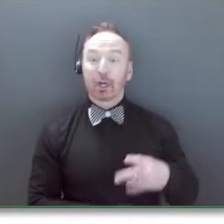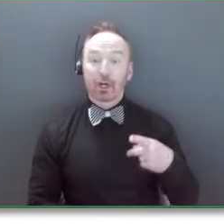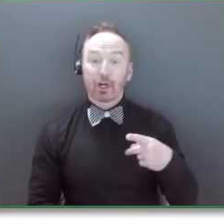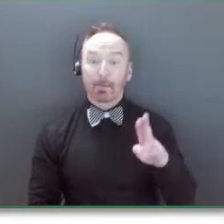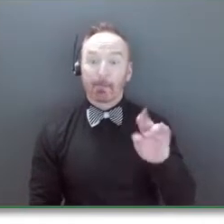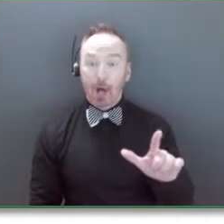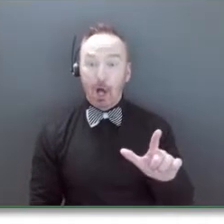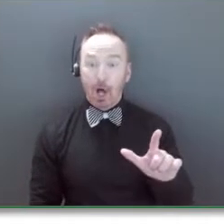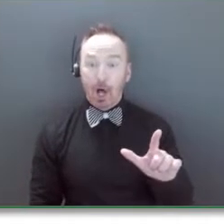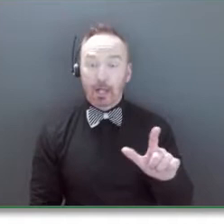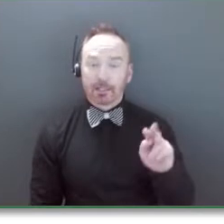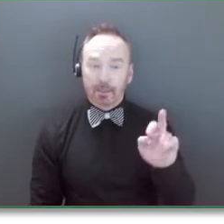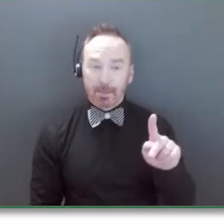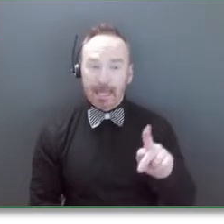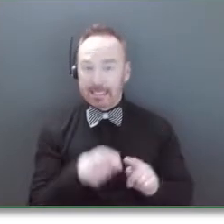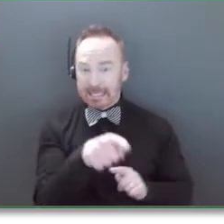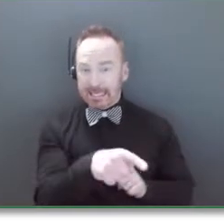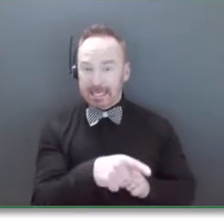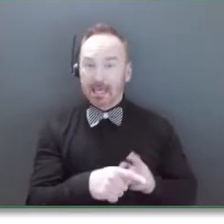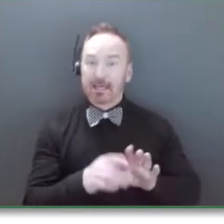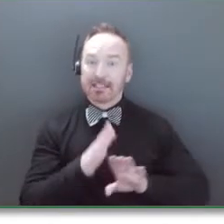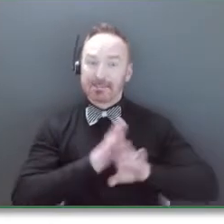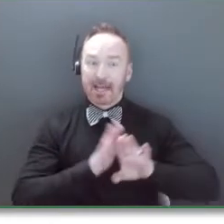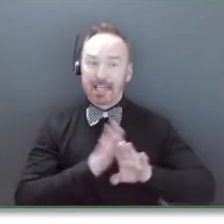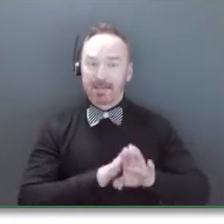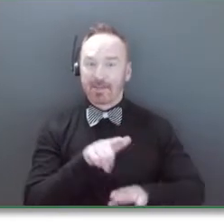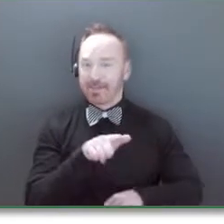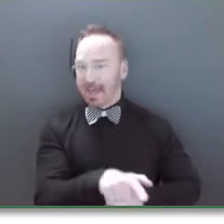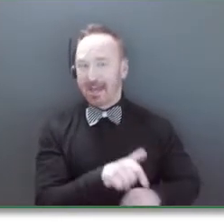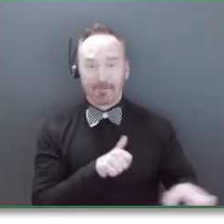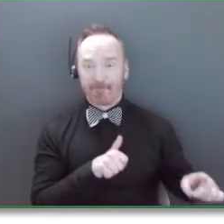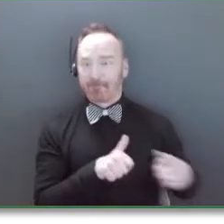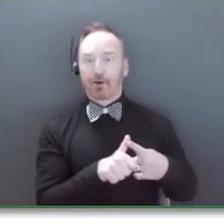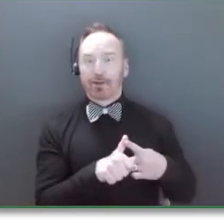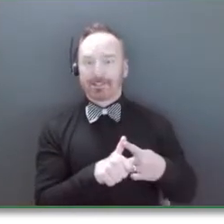is the original trail rider. Sam wasn't always a patient or